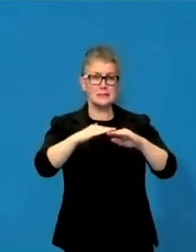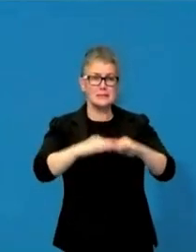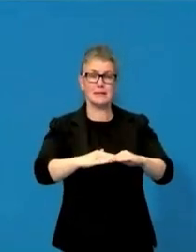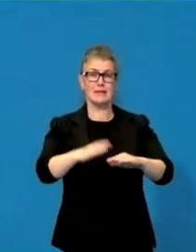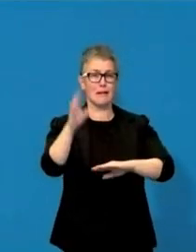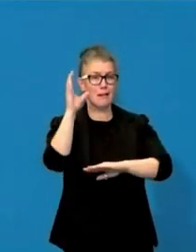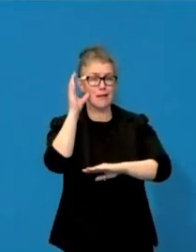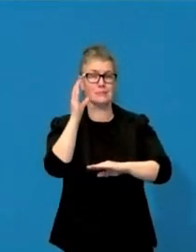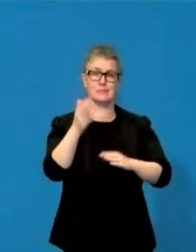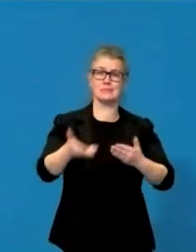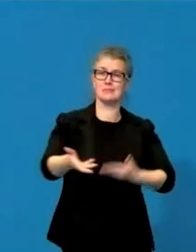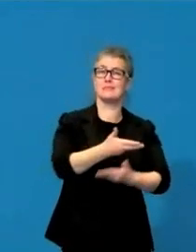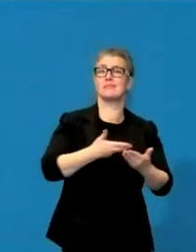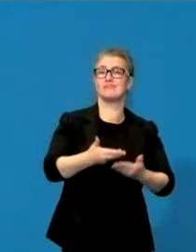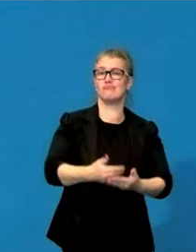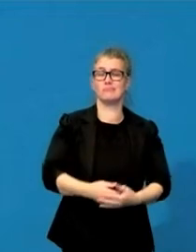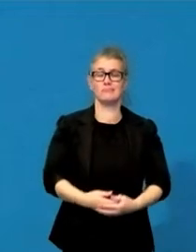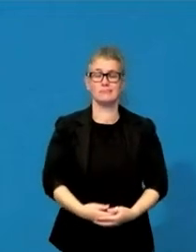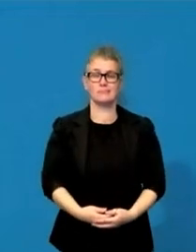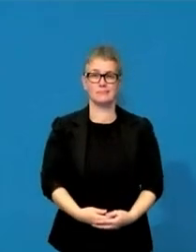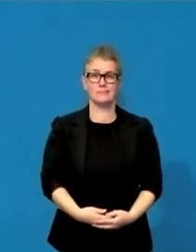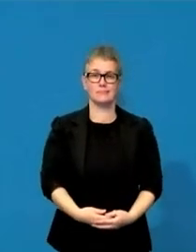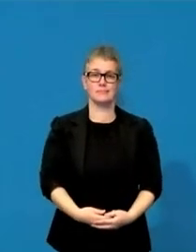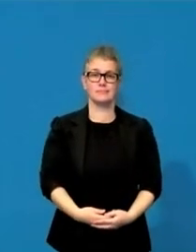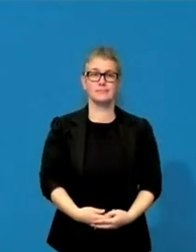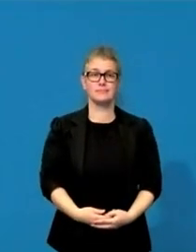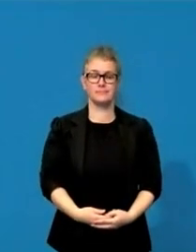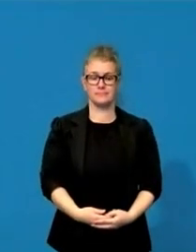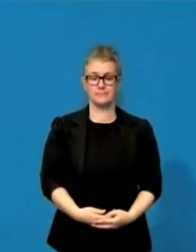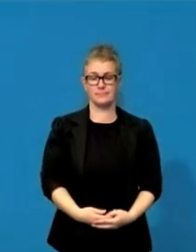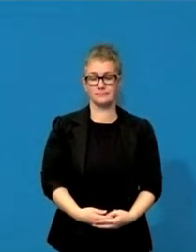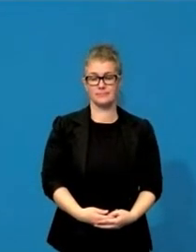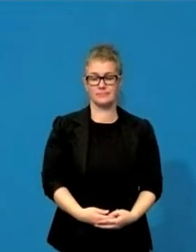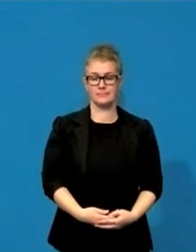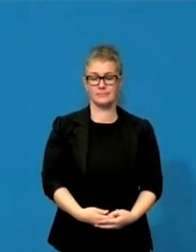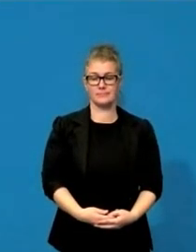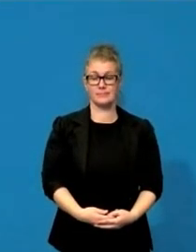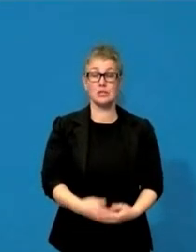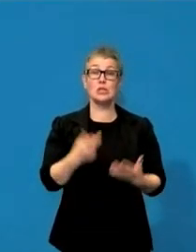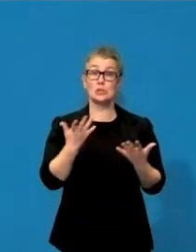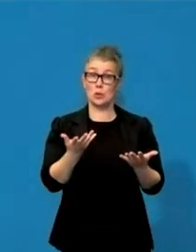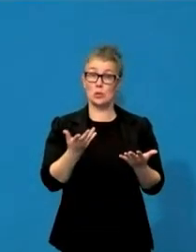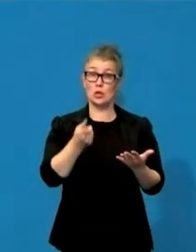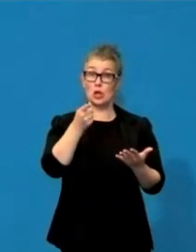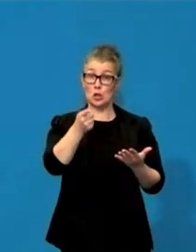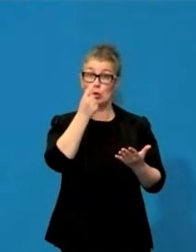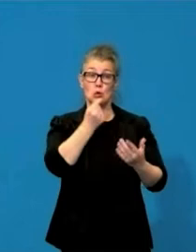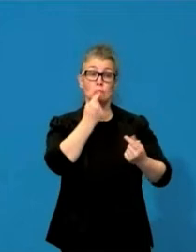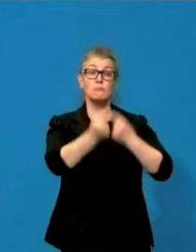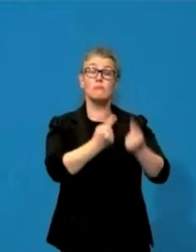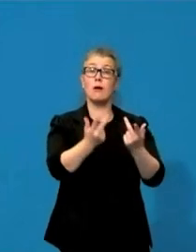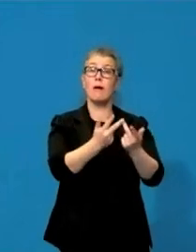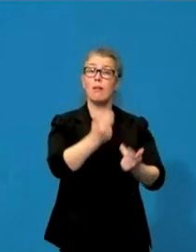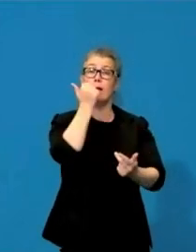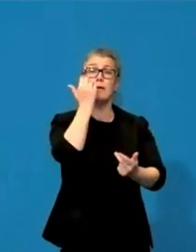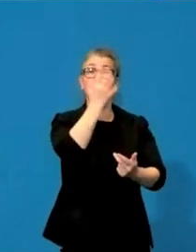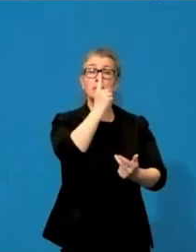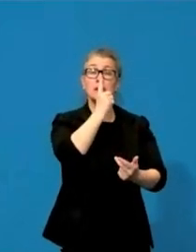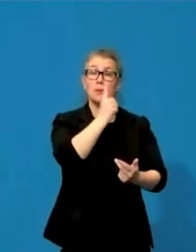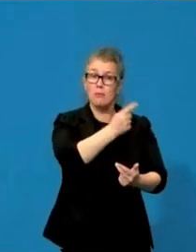You know. MS TARRAGO: So, what message do you have for other Aboriginal people who